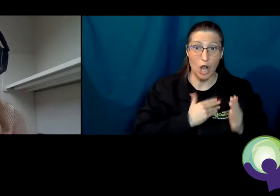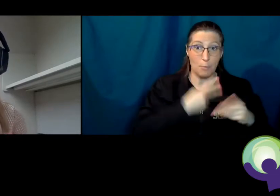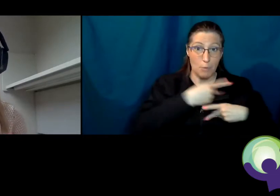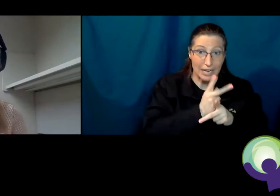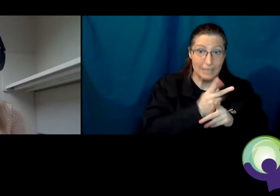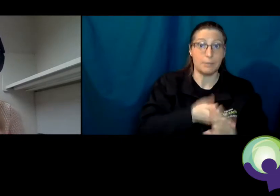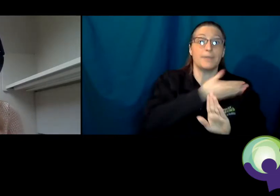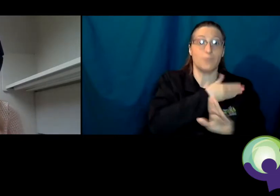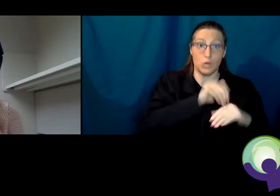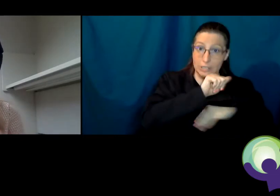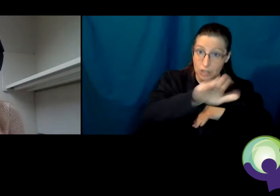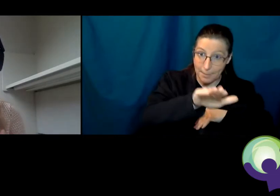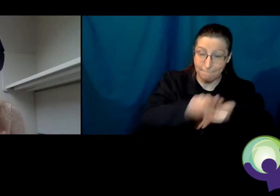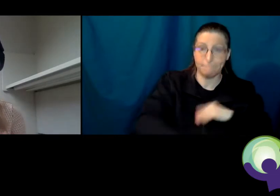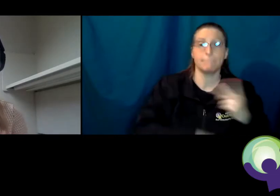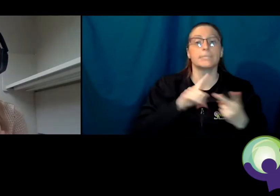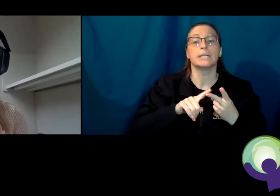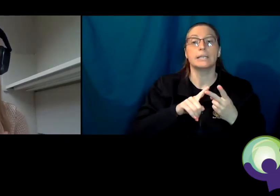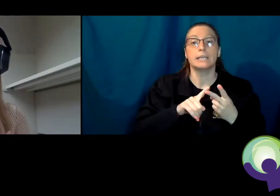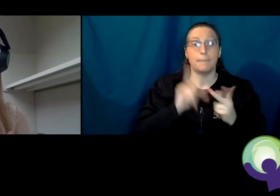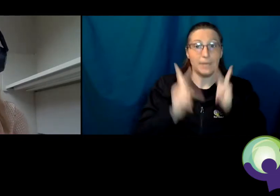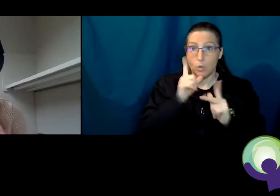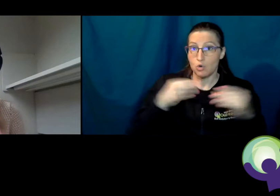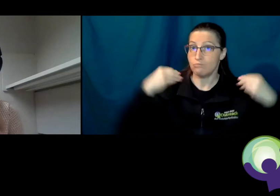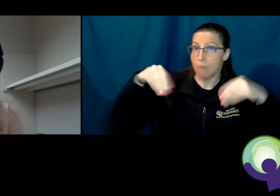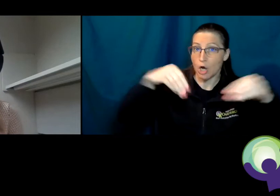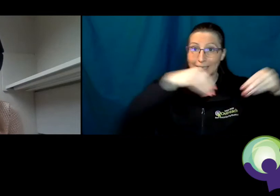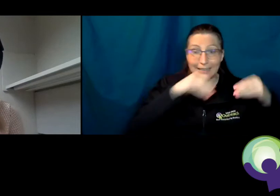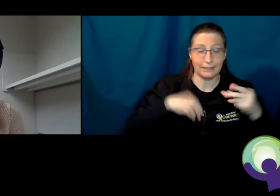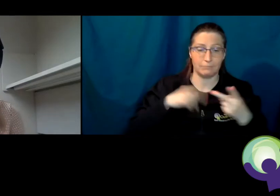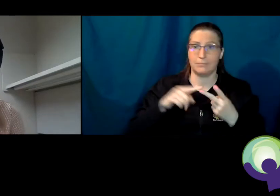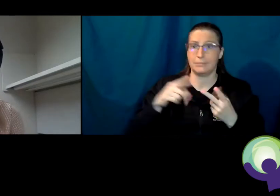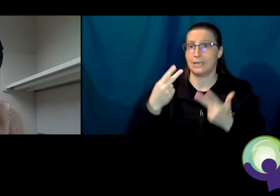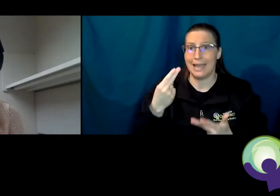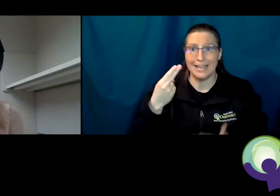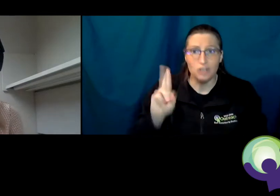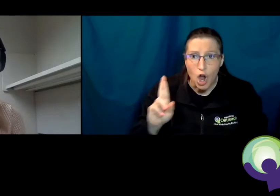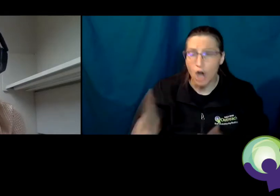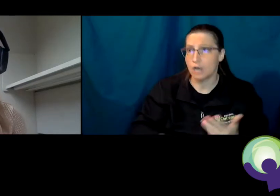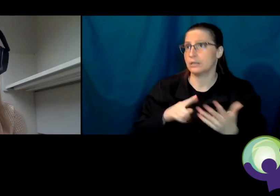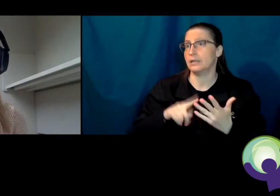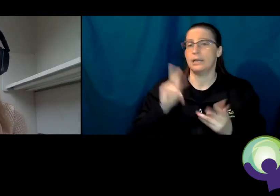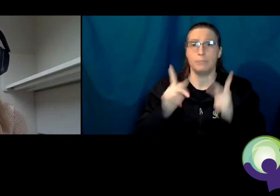the stores, individuals in marketing, human resources, individuals who like technology